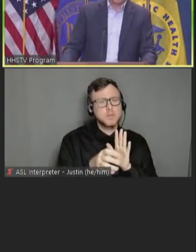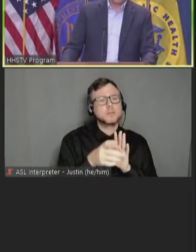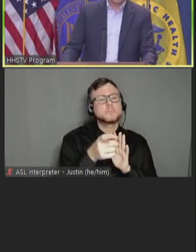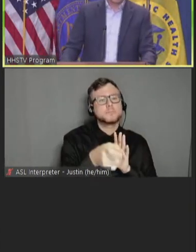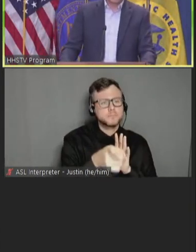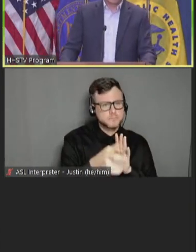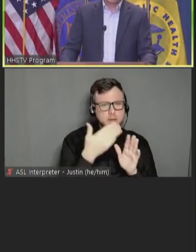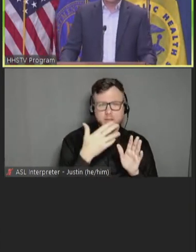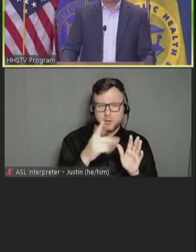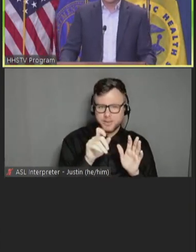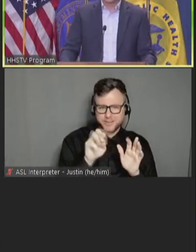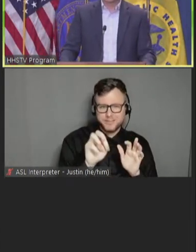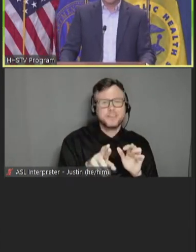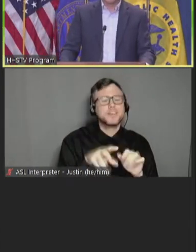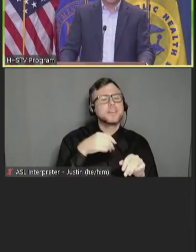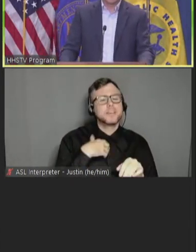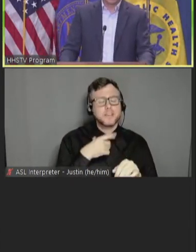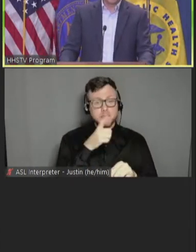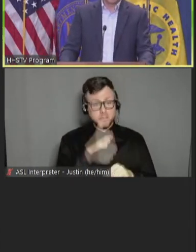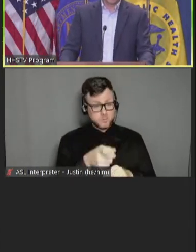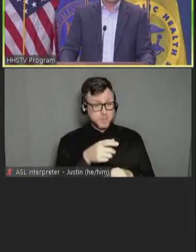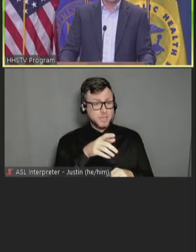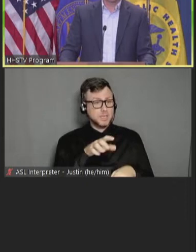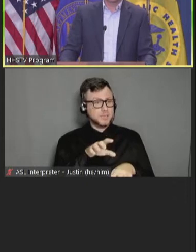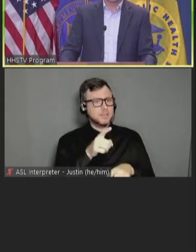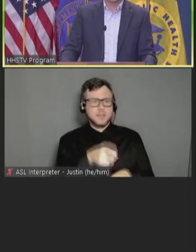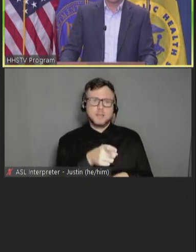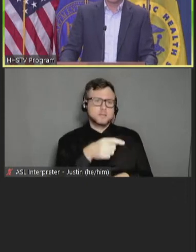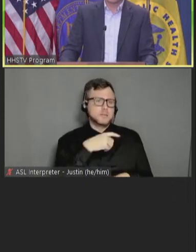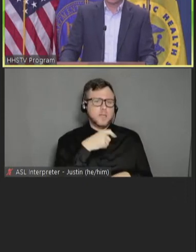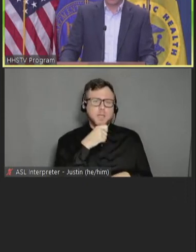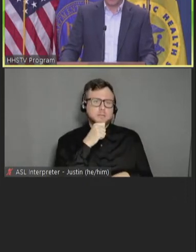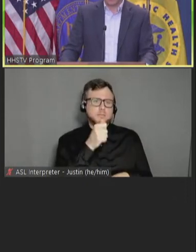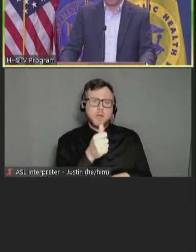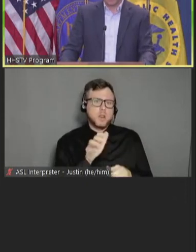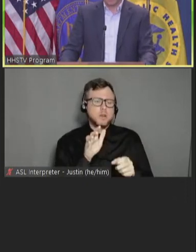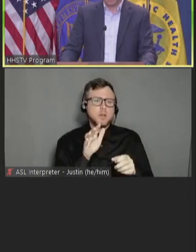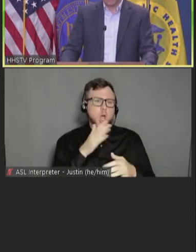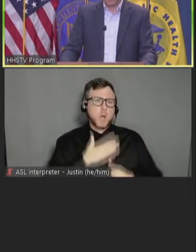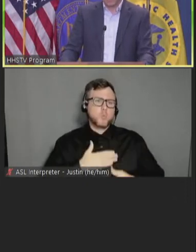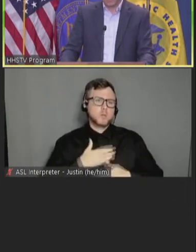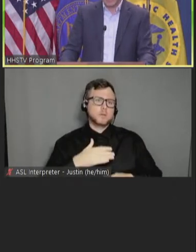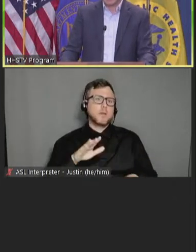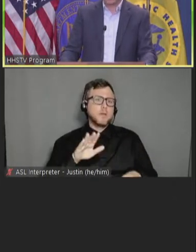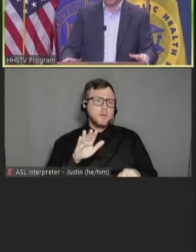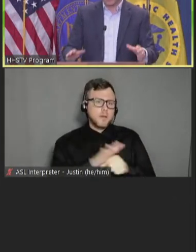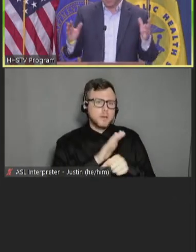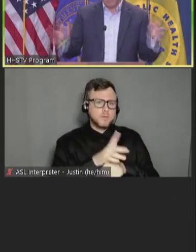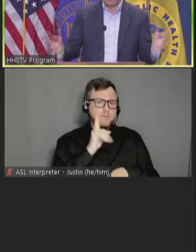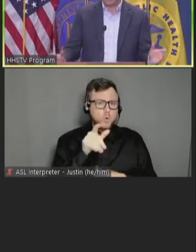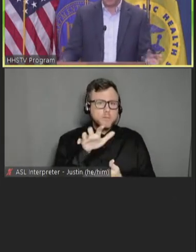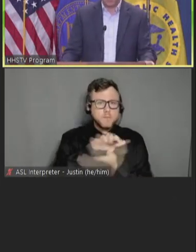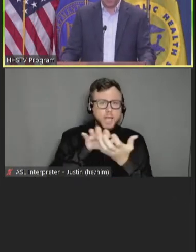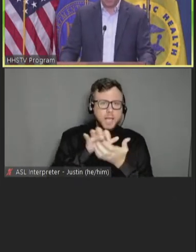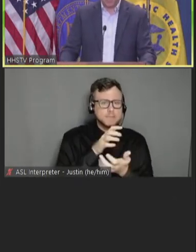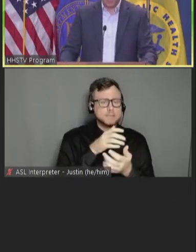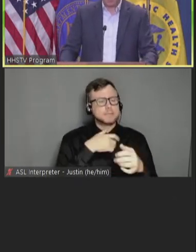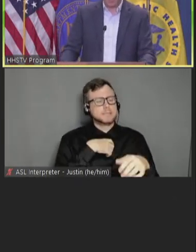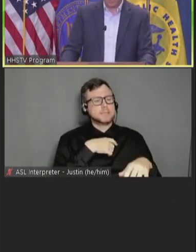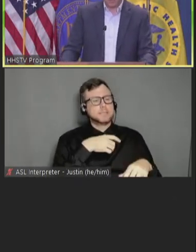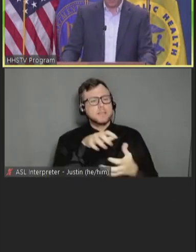consistently find that this is underappreciated in the adjuvant and vaccine development conferences.